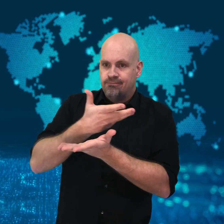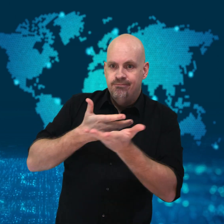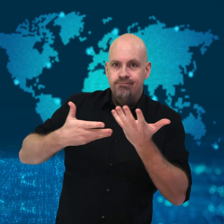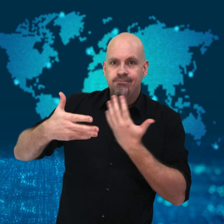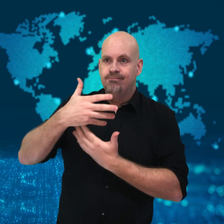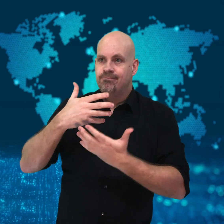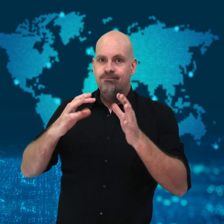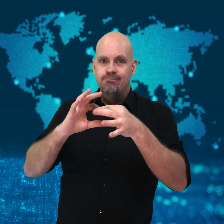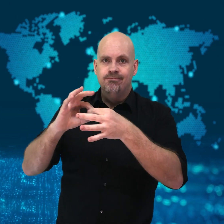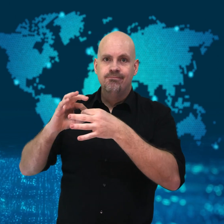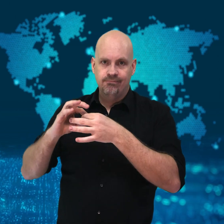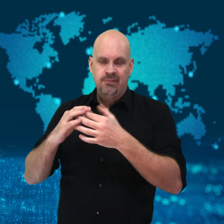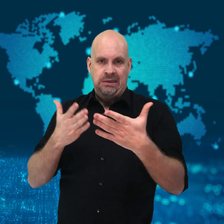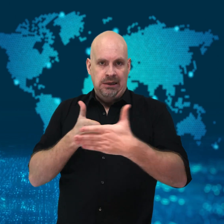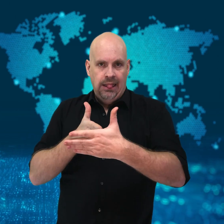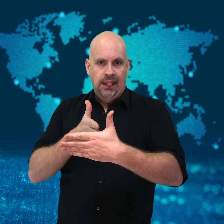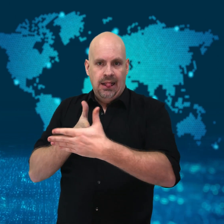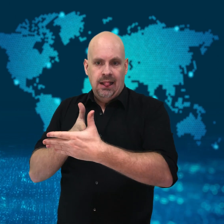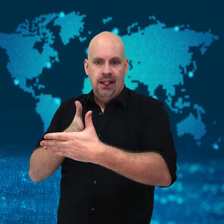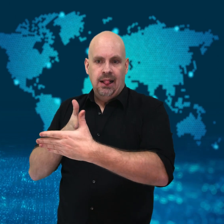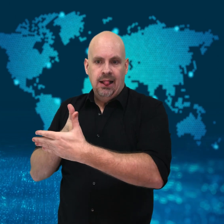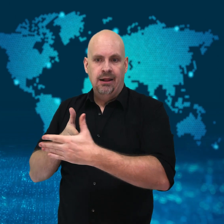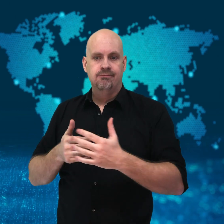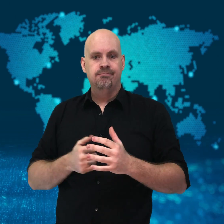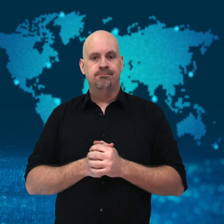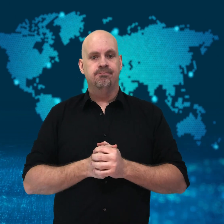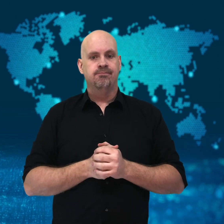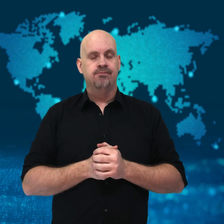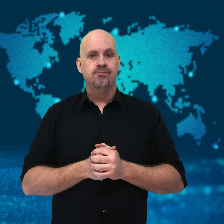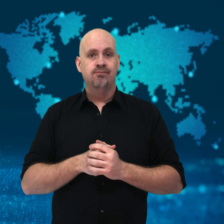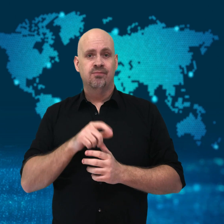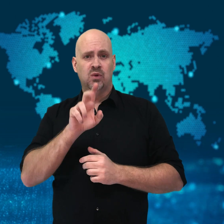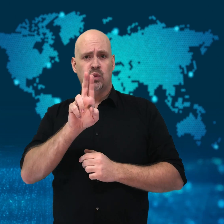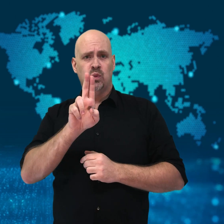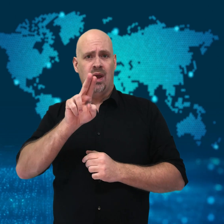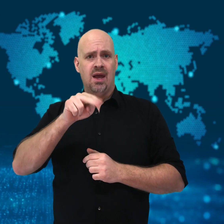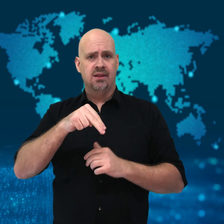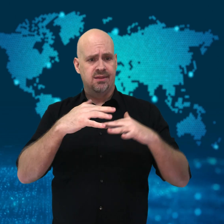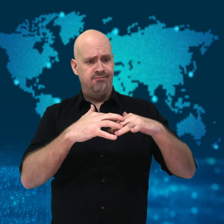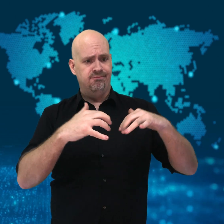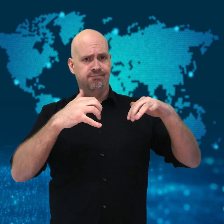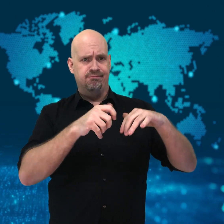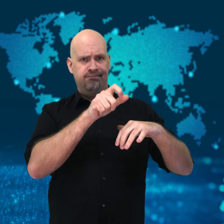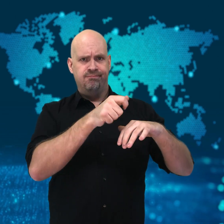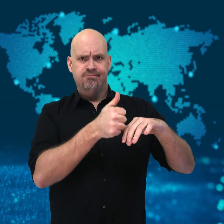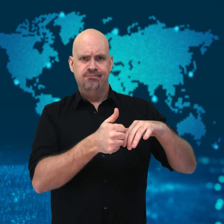people from organizing and documenting protests.